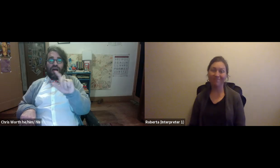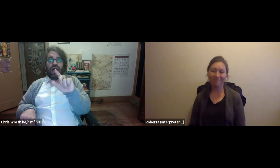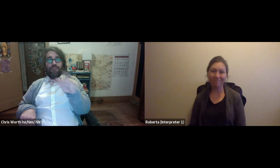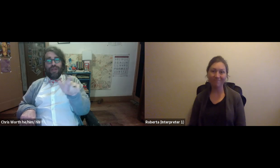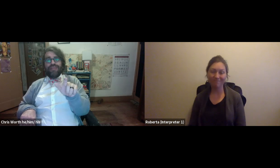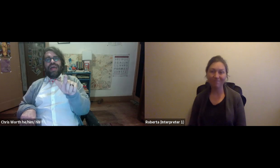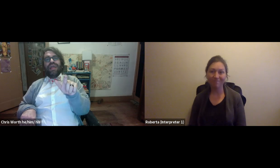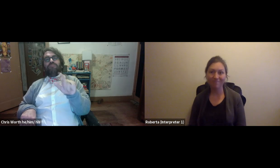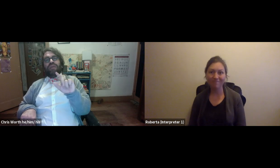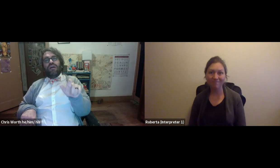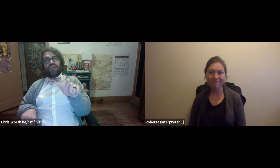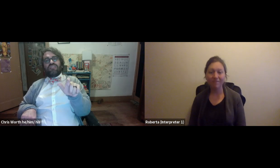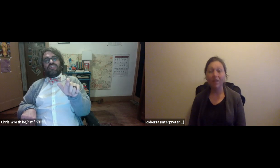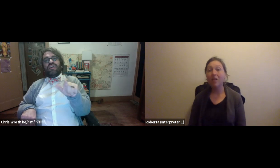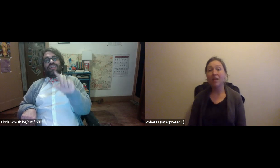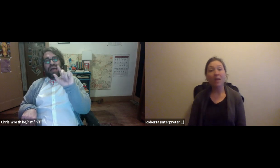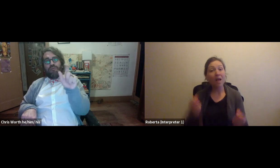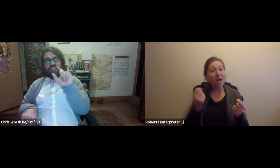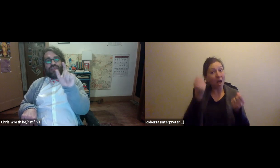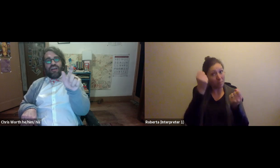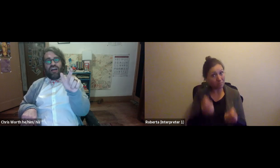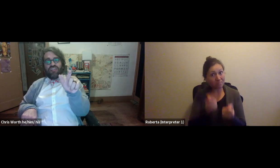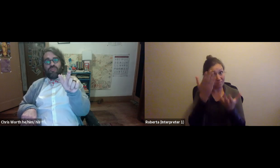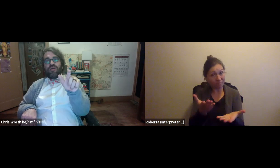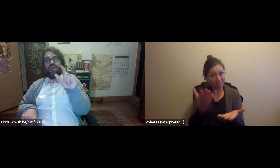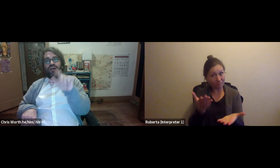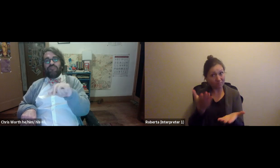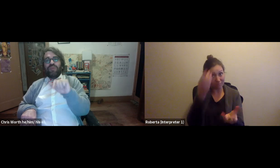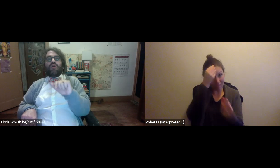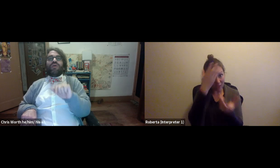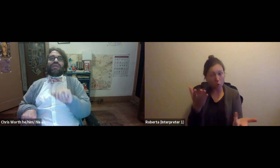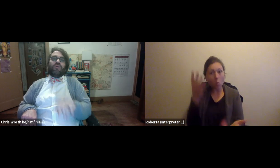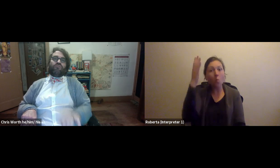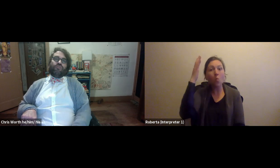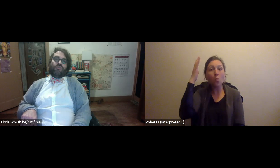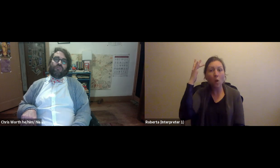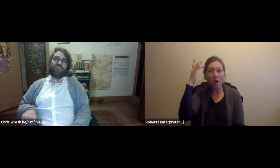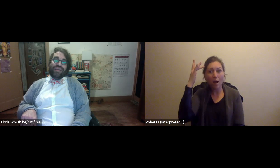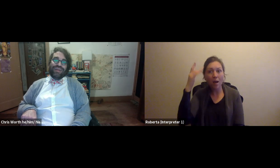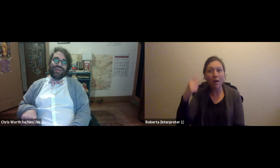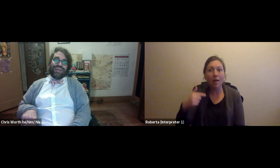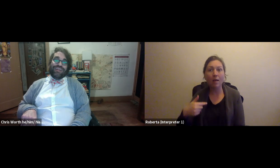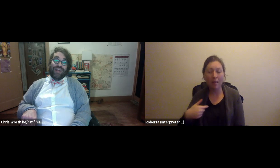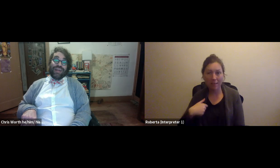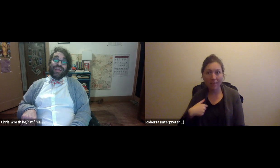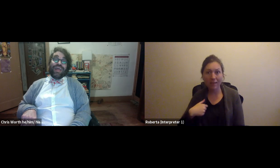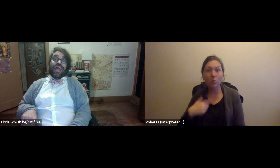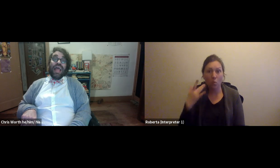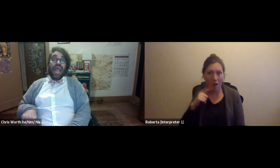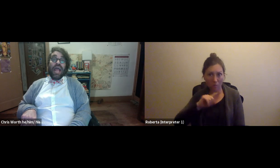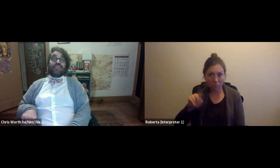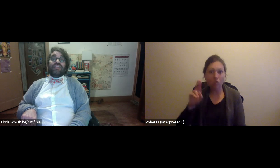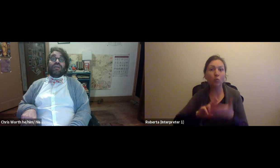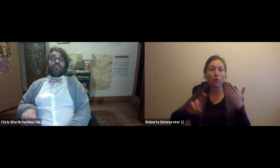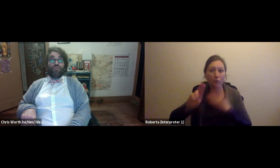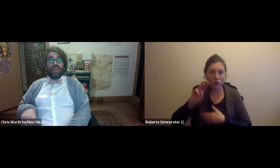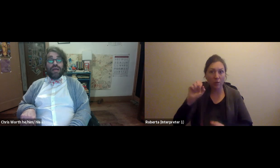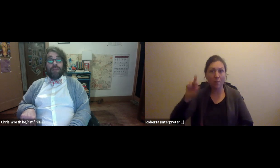I bring that up because that was on the cusp of me going to Marshall University and learning about